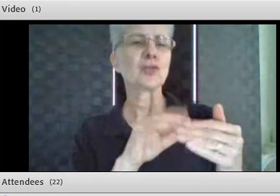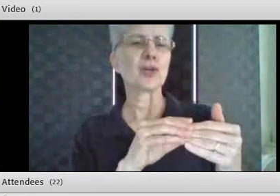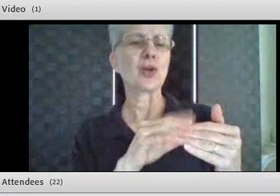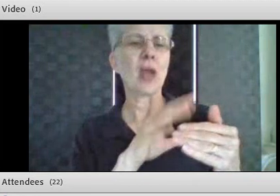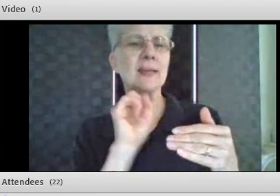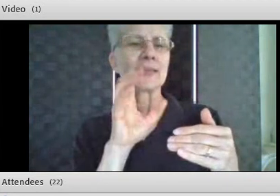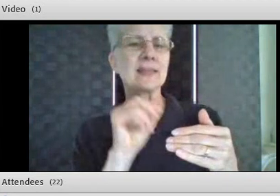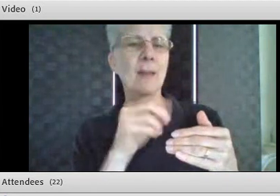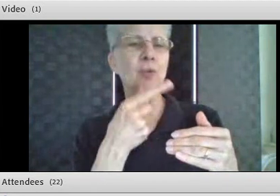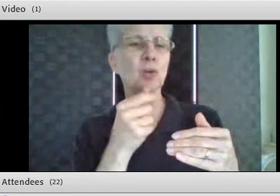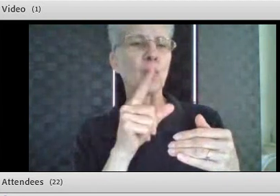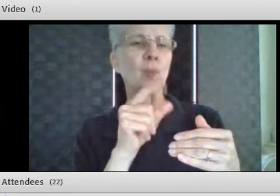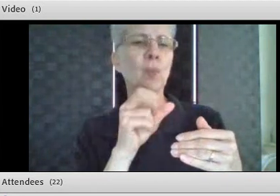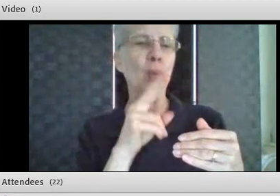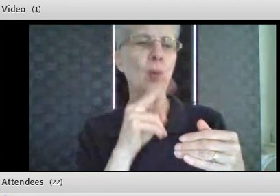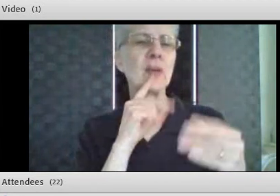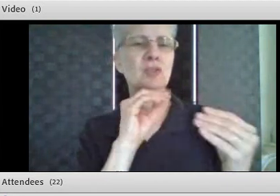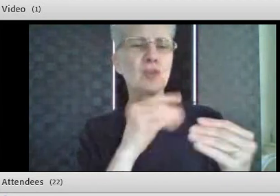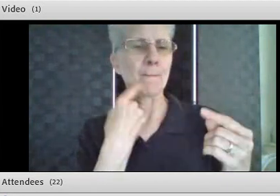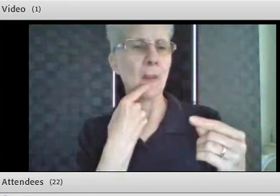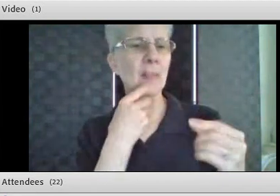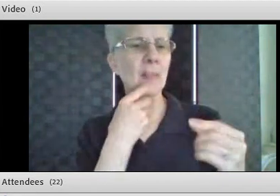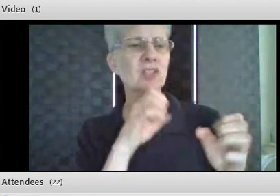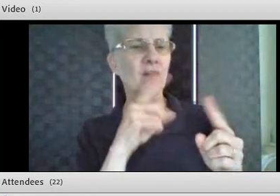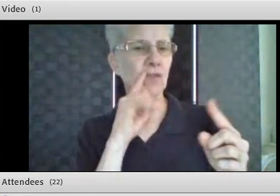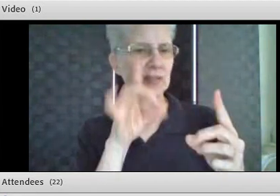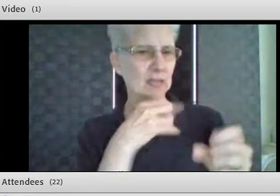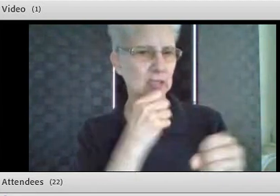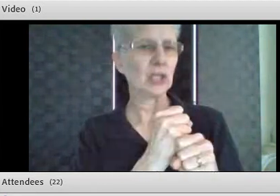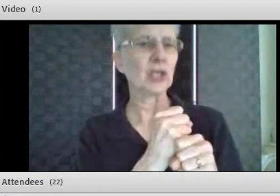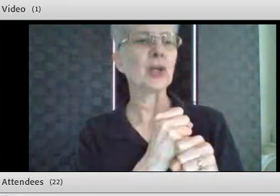He taught in public education for 7 years, math and science,